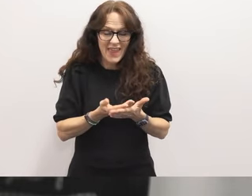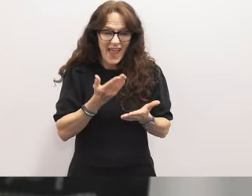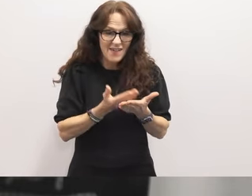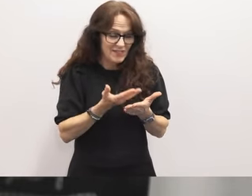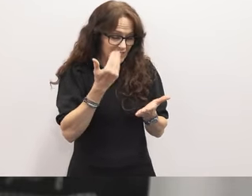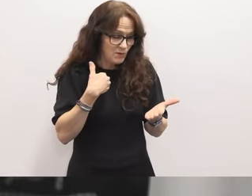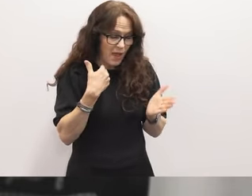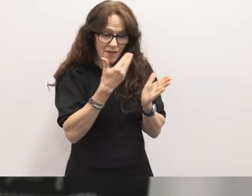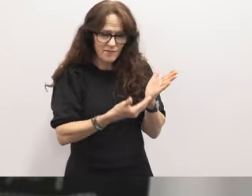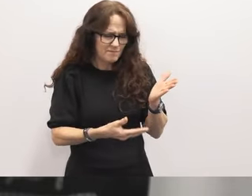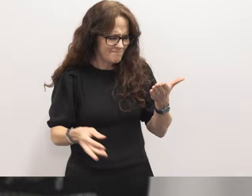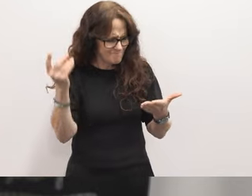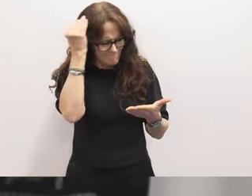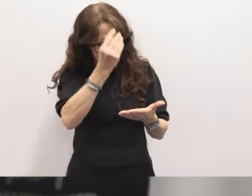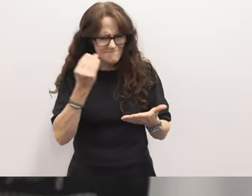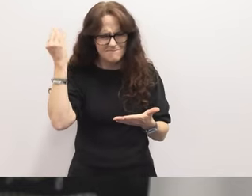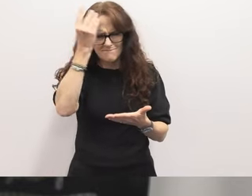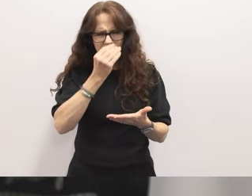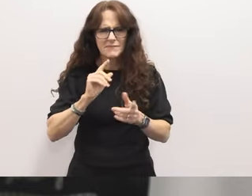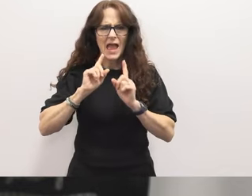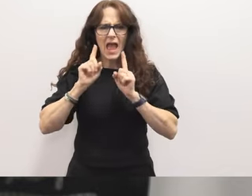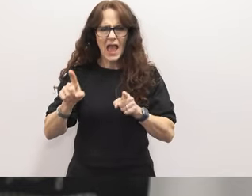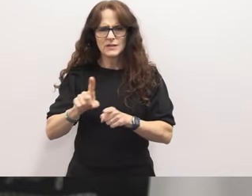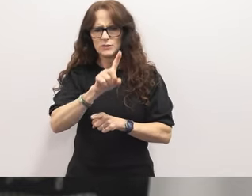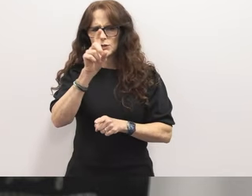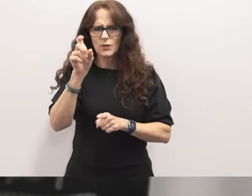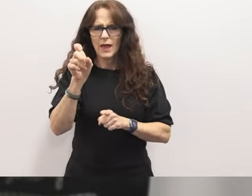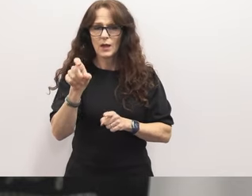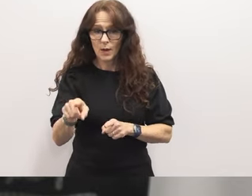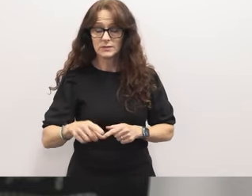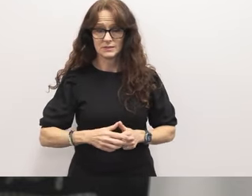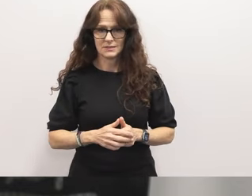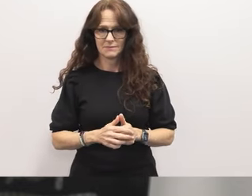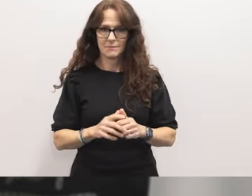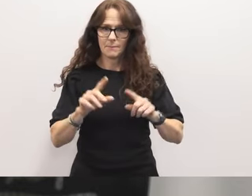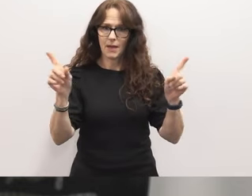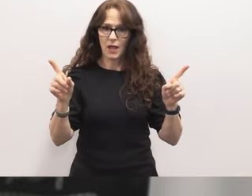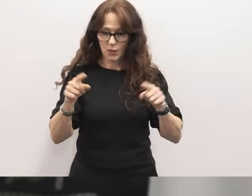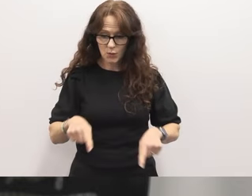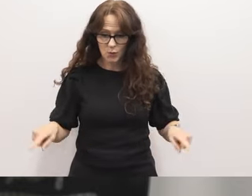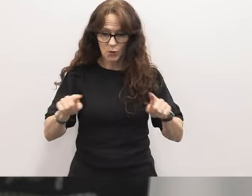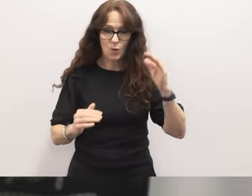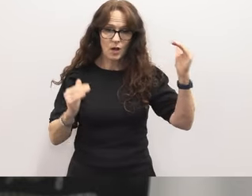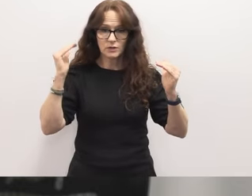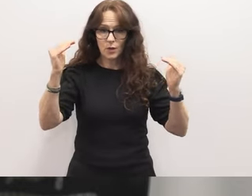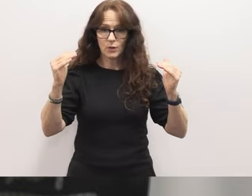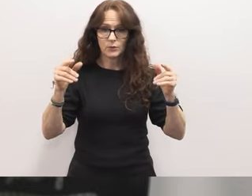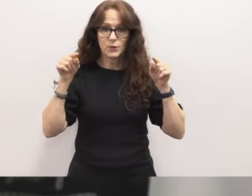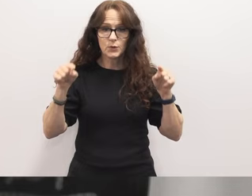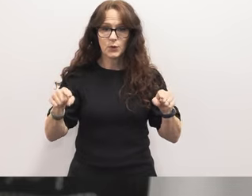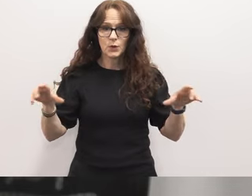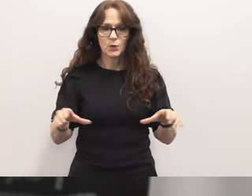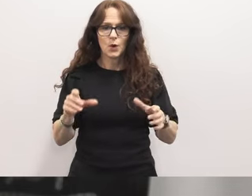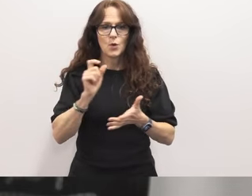evaluate the story and answer that question. And then I said, but you are adults. So what I want you to do is write about